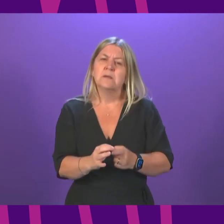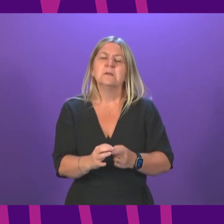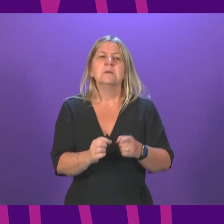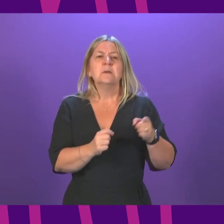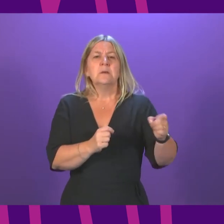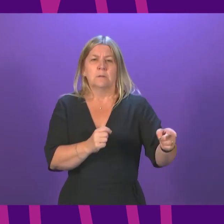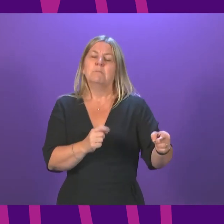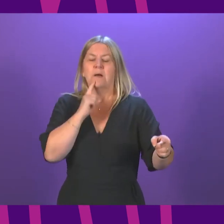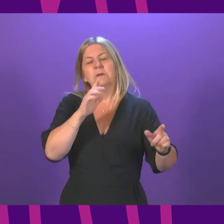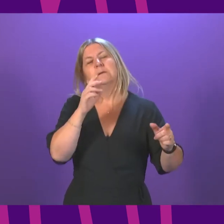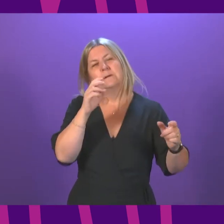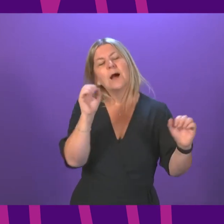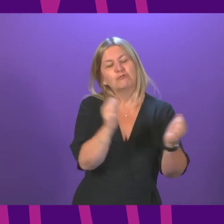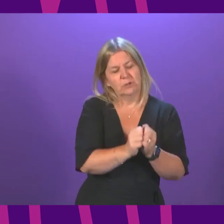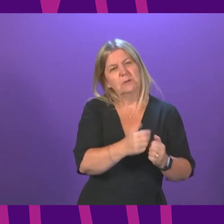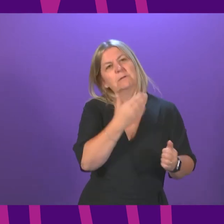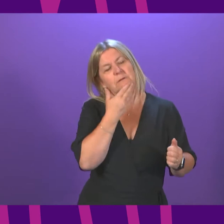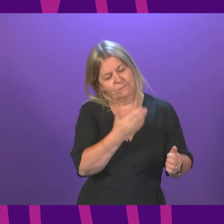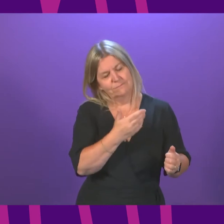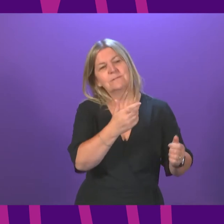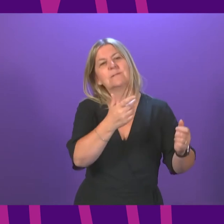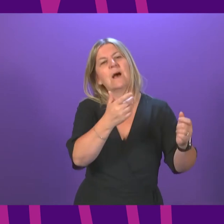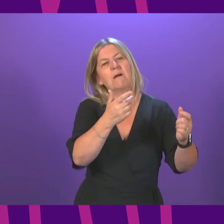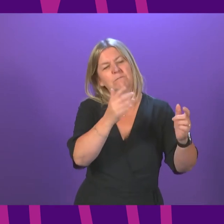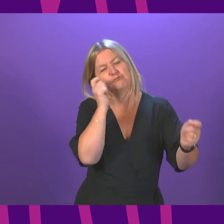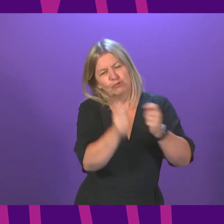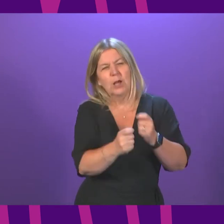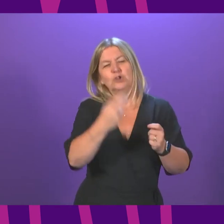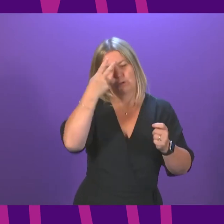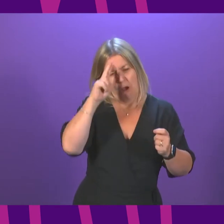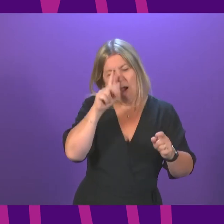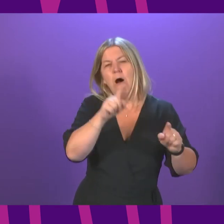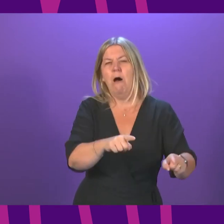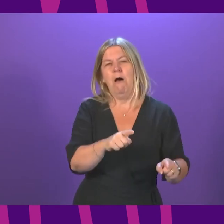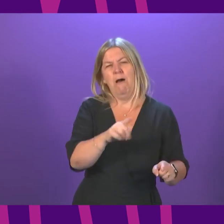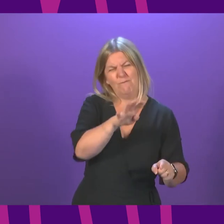amendments and has come back with a much more modest period of 24 hours. I hope that she